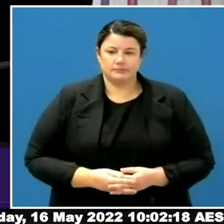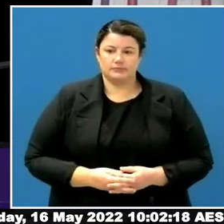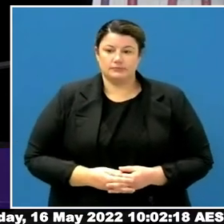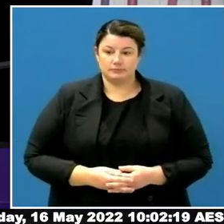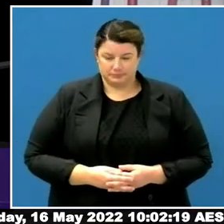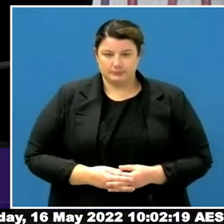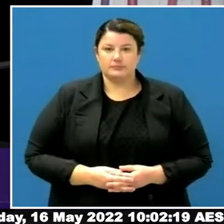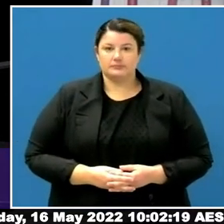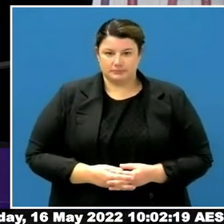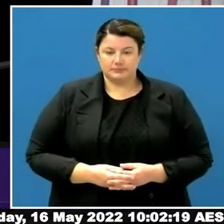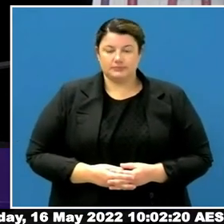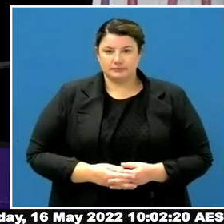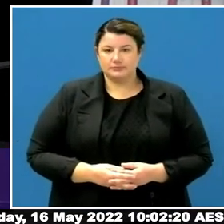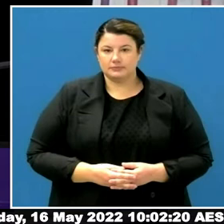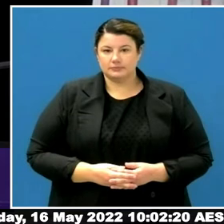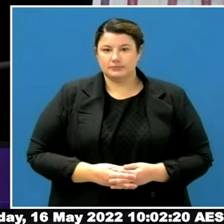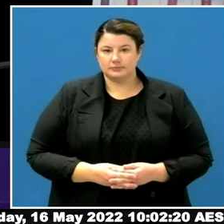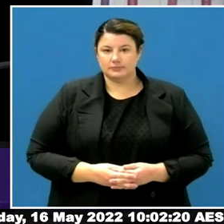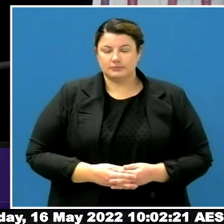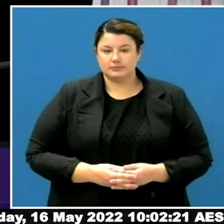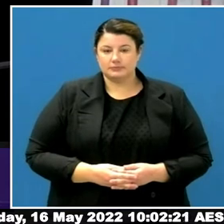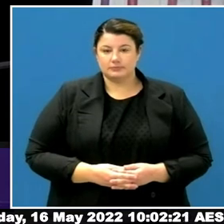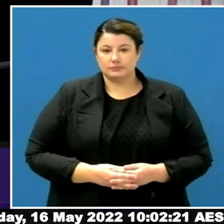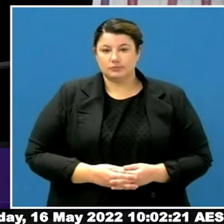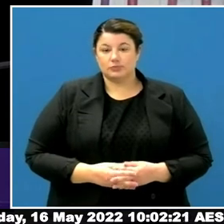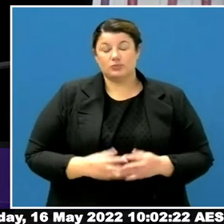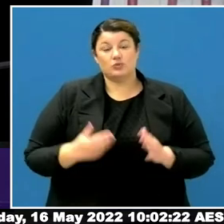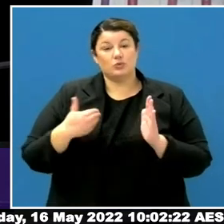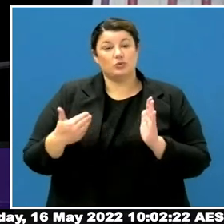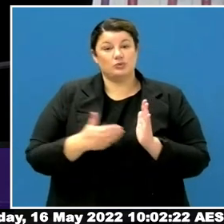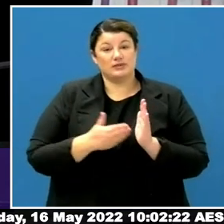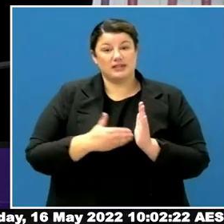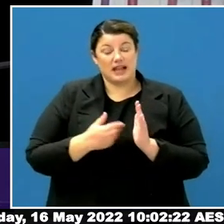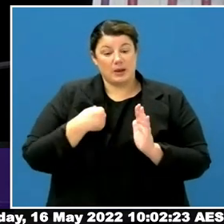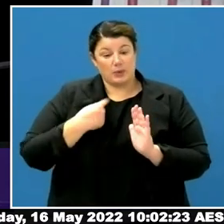In a sense, therefore, today marks a special occasion because this Public hearing in